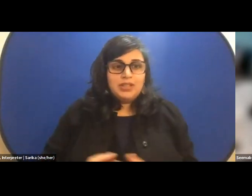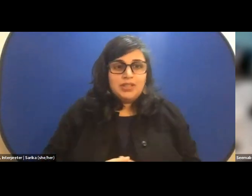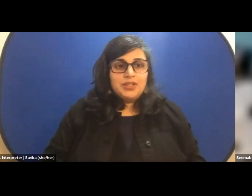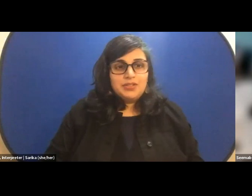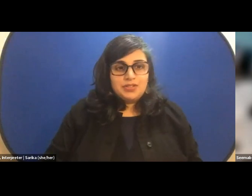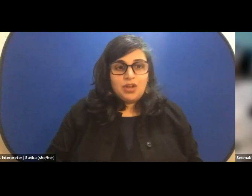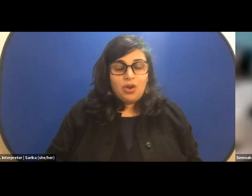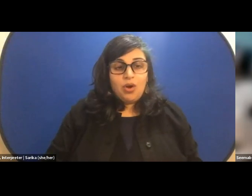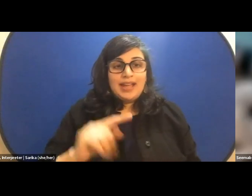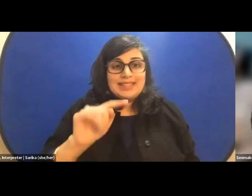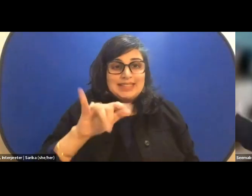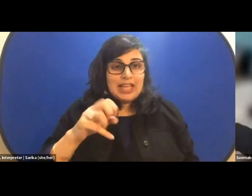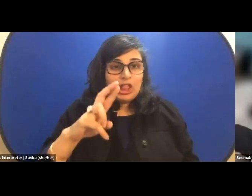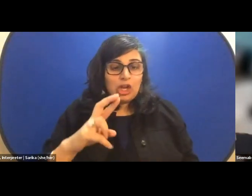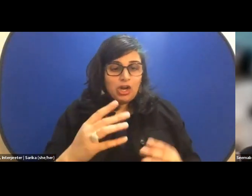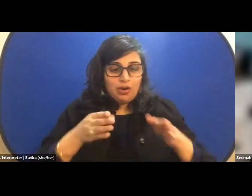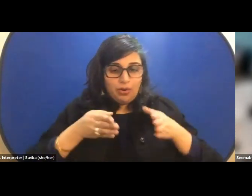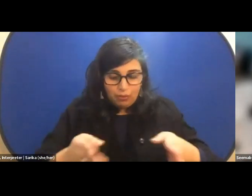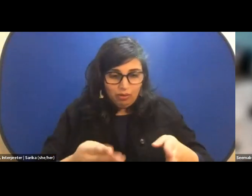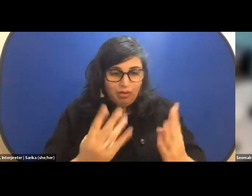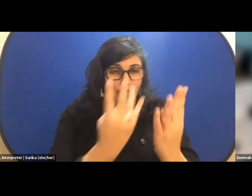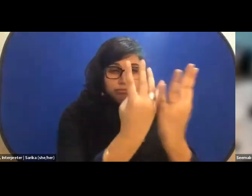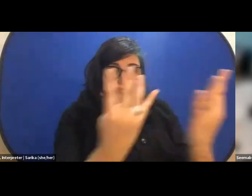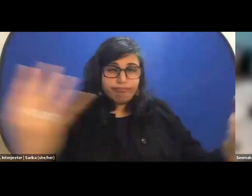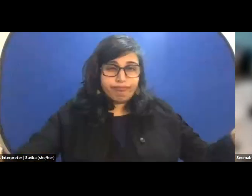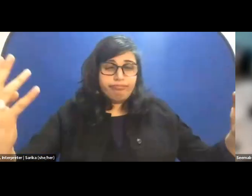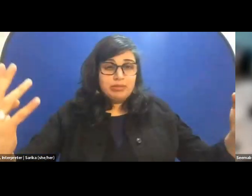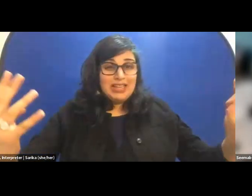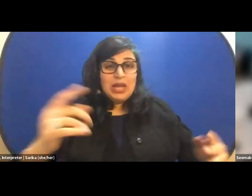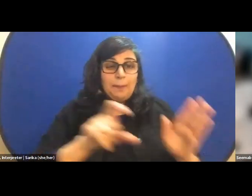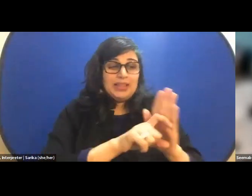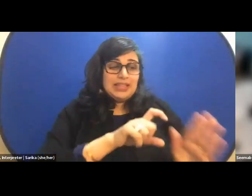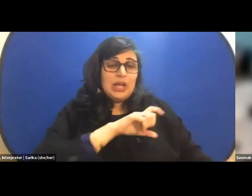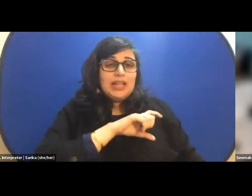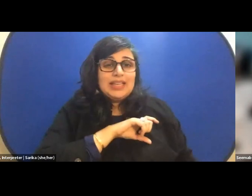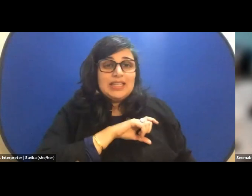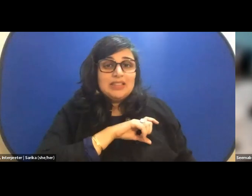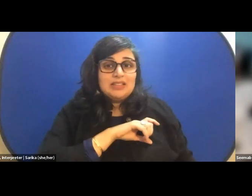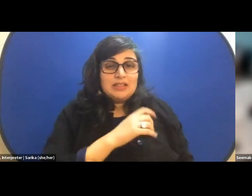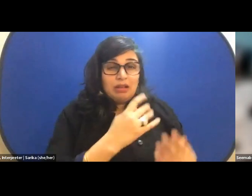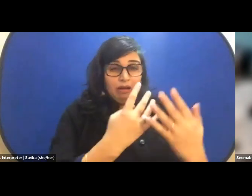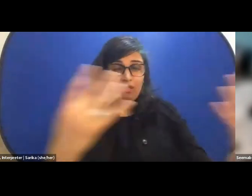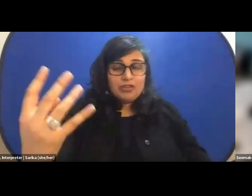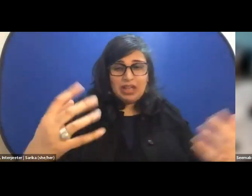burn side bridge. As we took in that day's meeting, a fence went up on Taylor